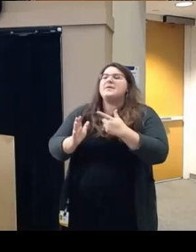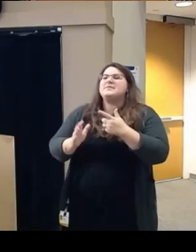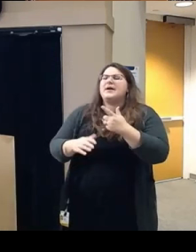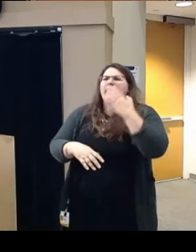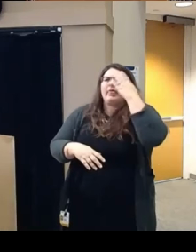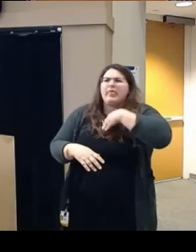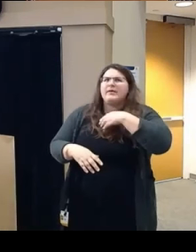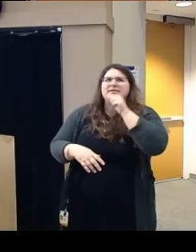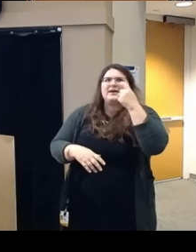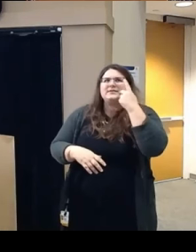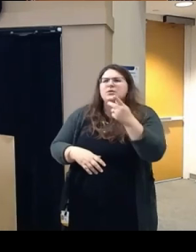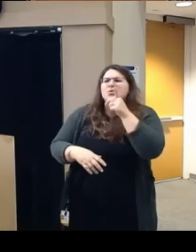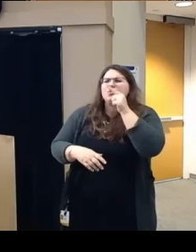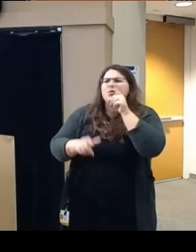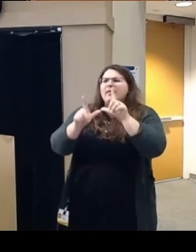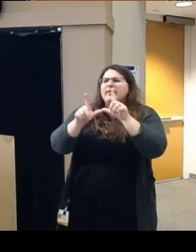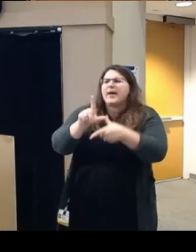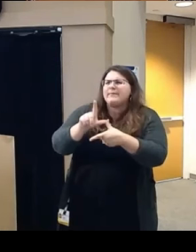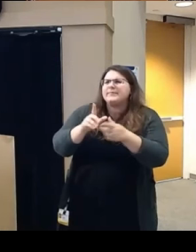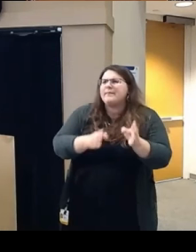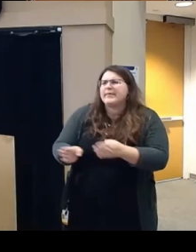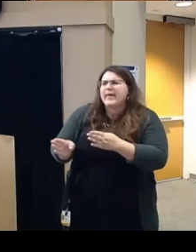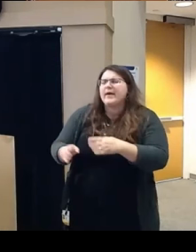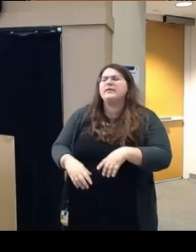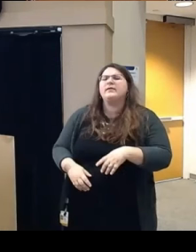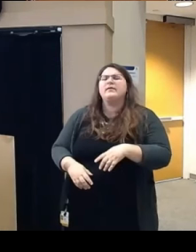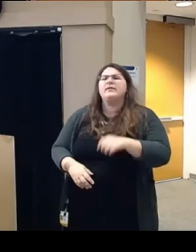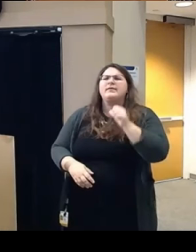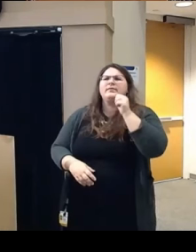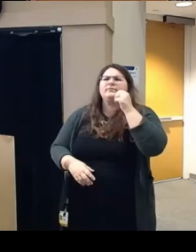again most of that is done with manual auditing at this point um but I'll show you on the dashboard